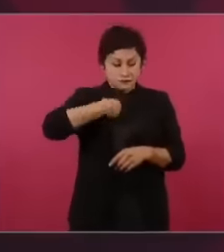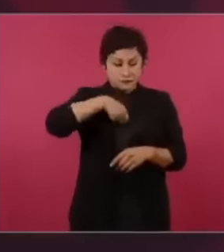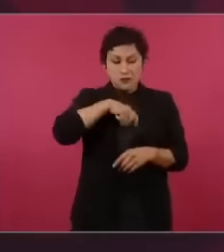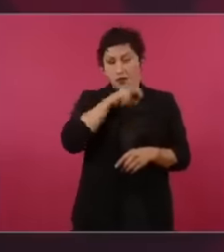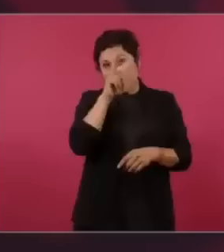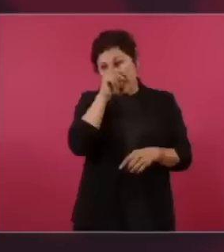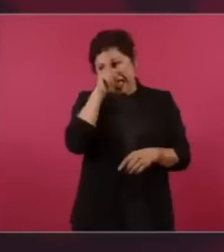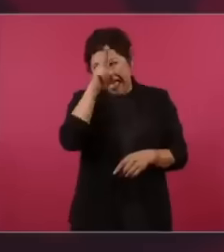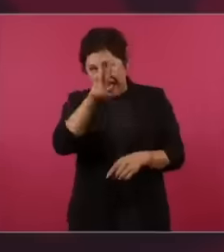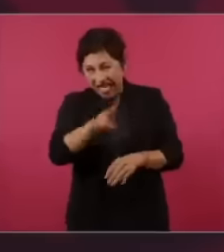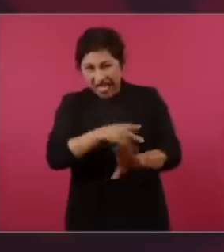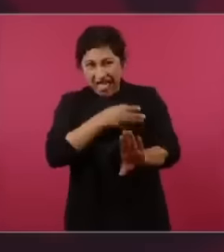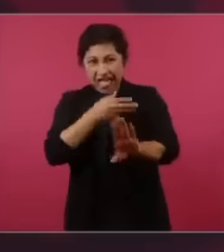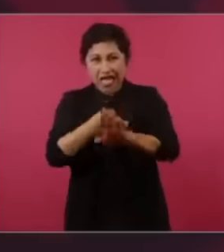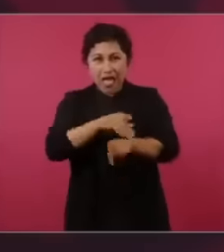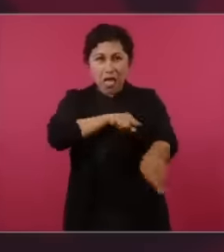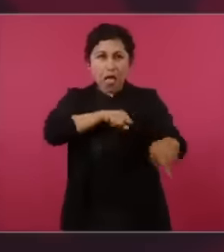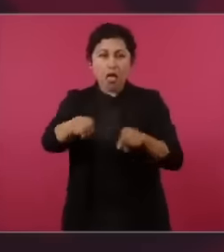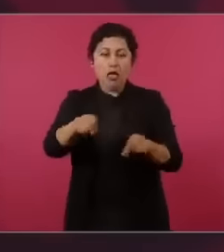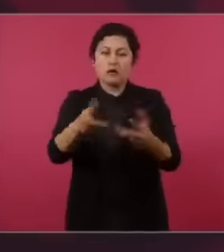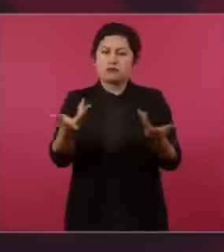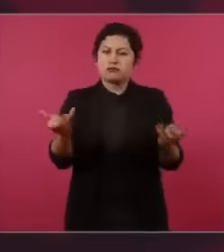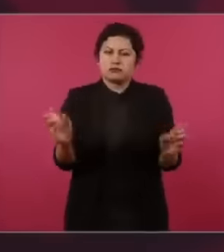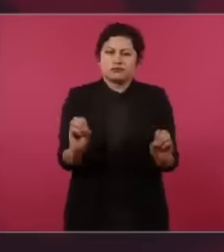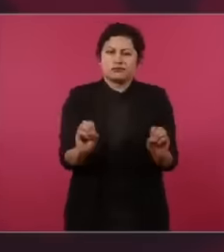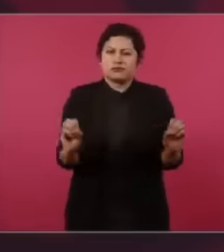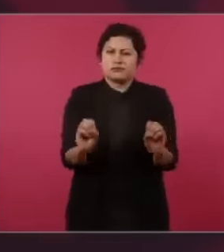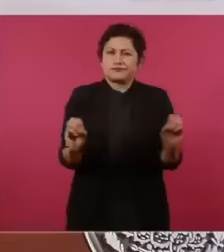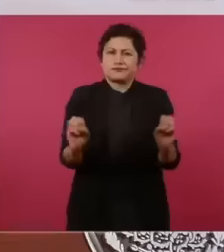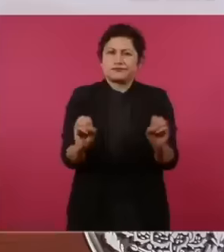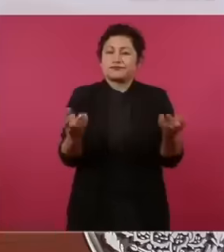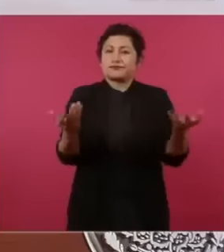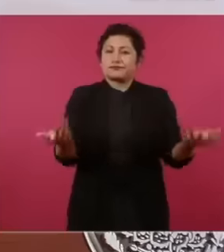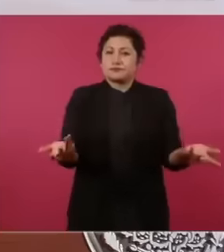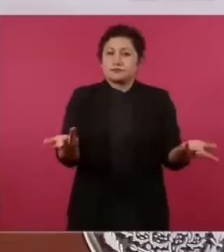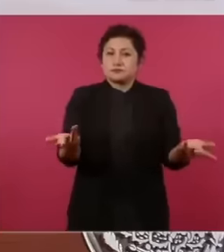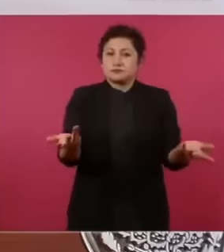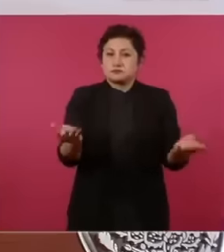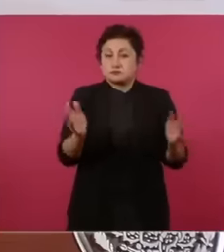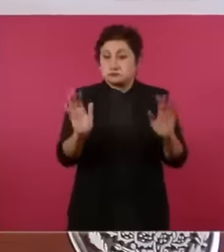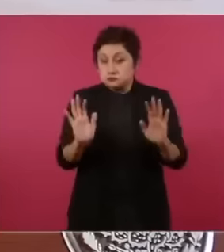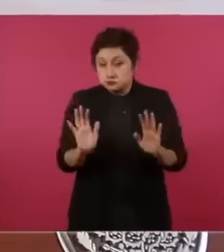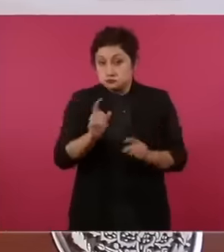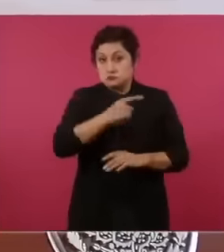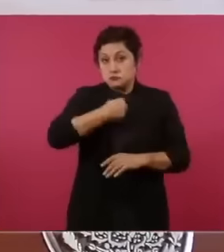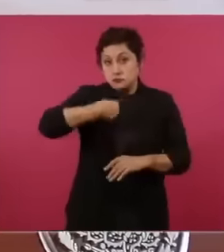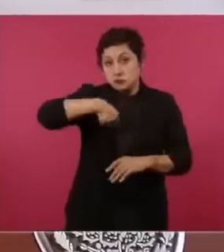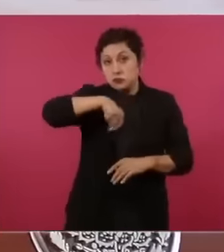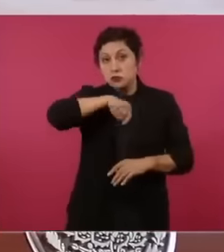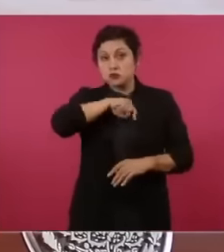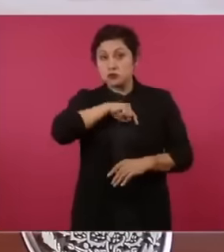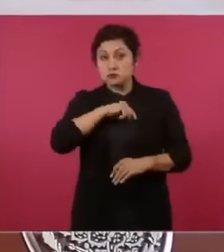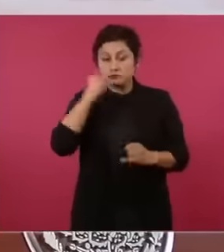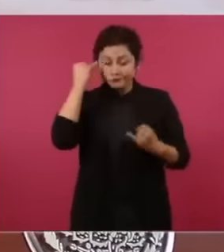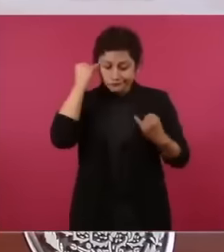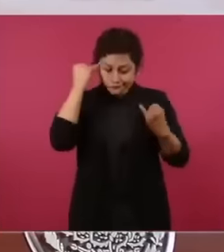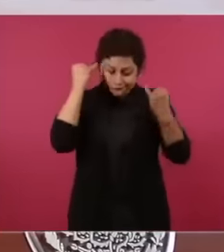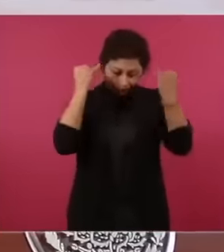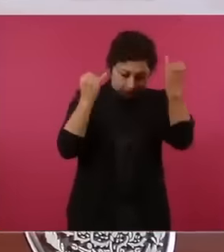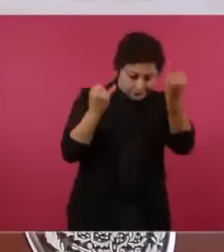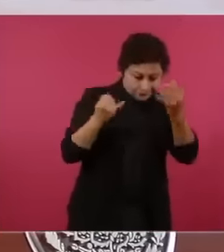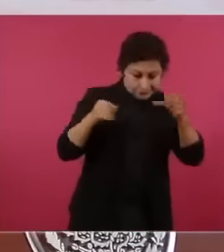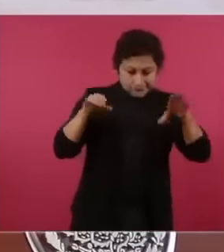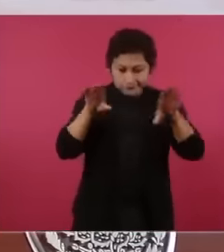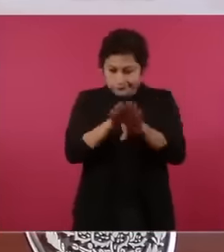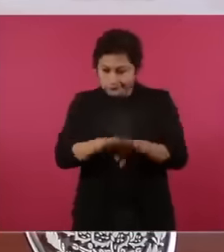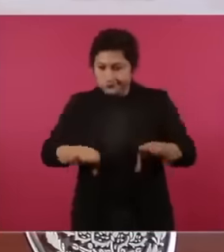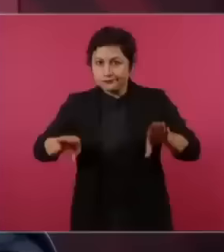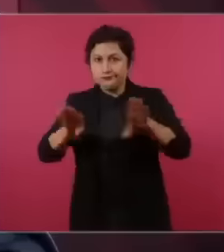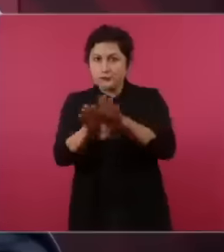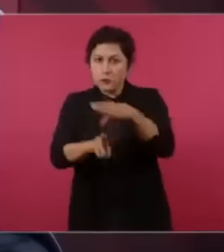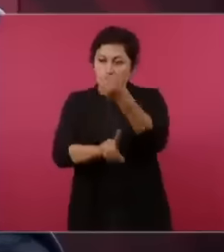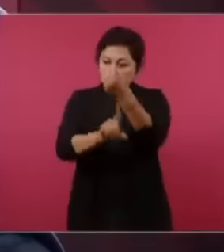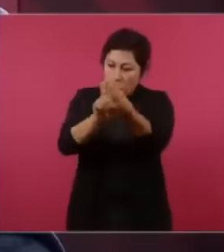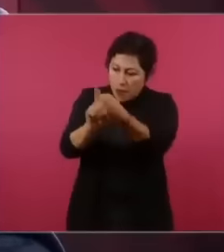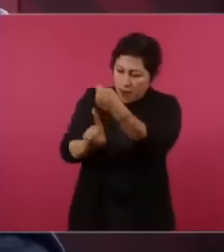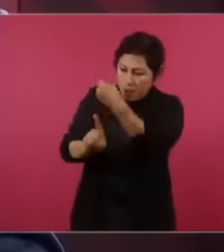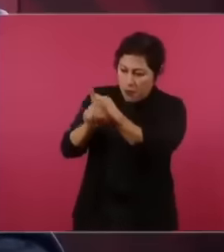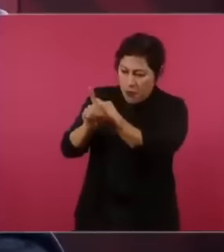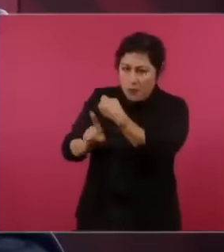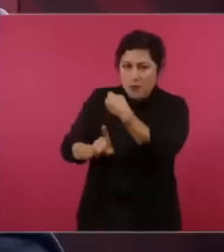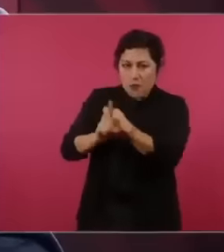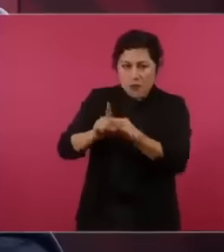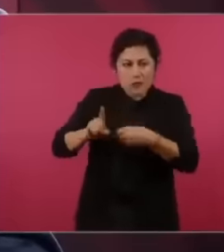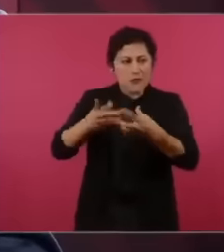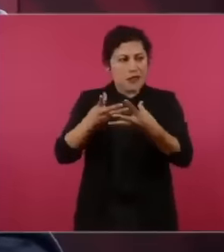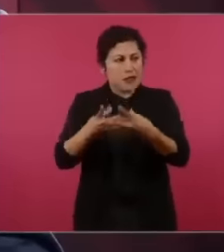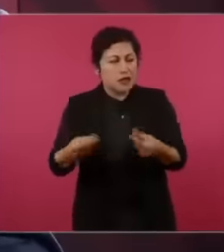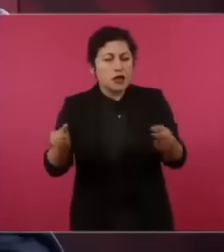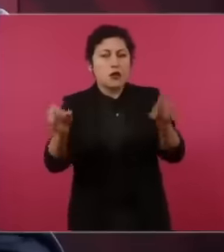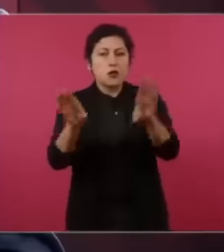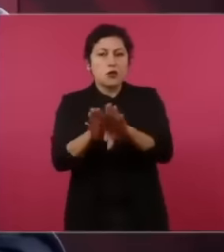We think that this is going to help a lot so that there is no impunity